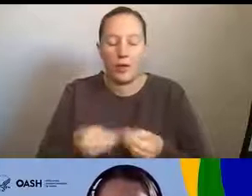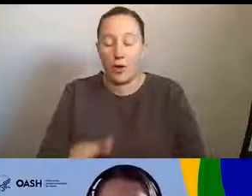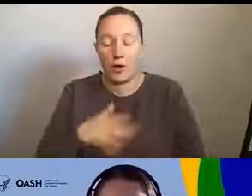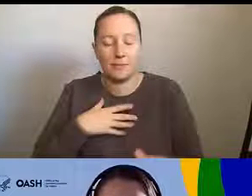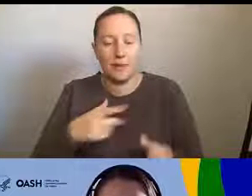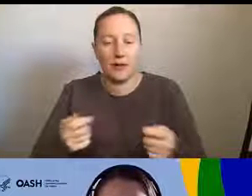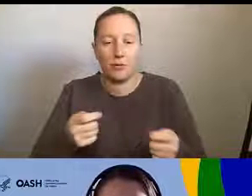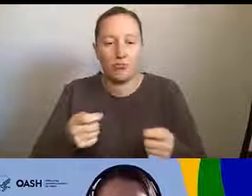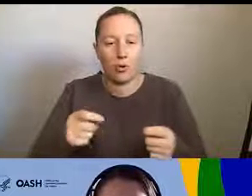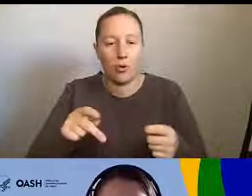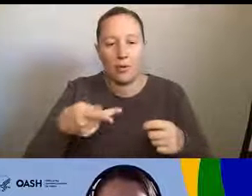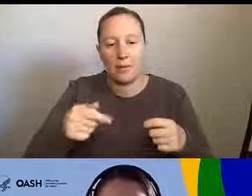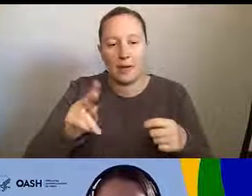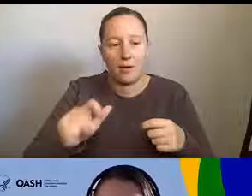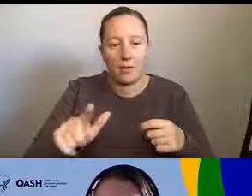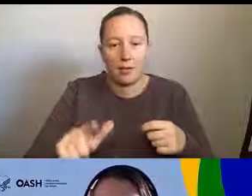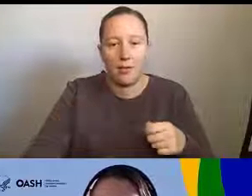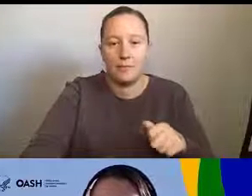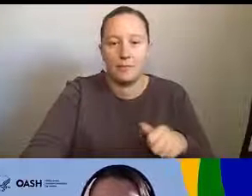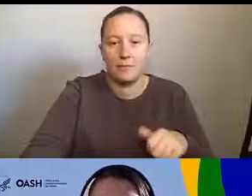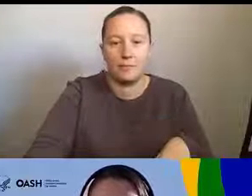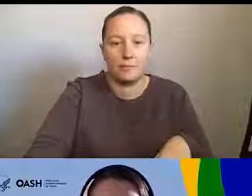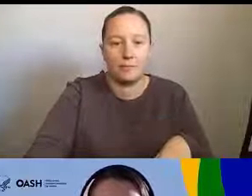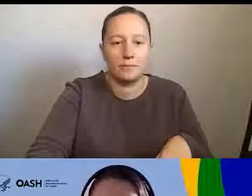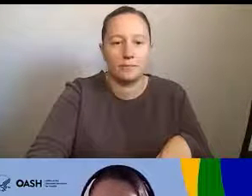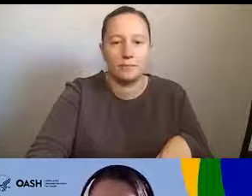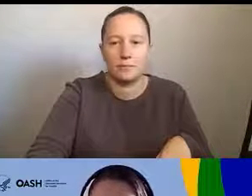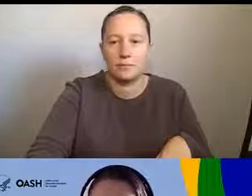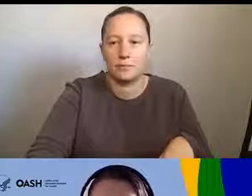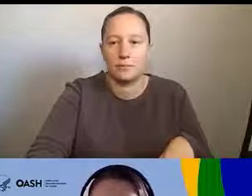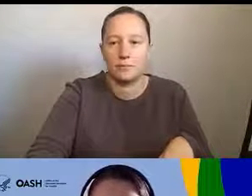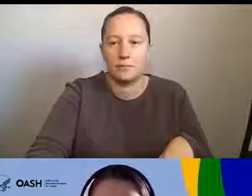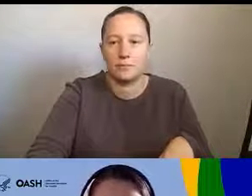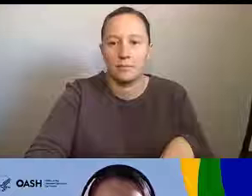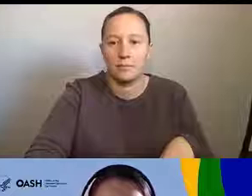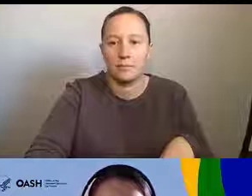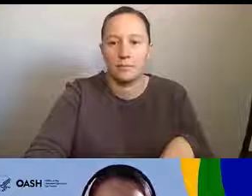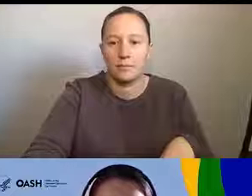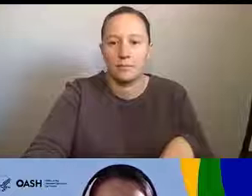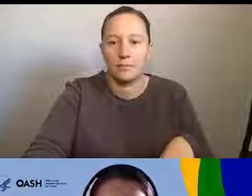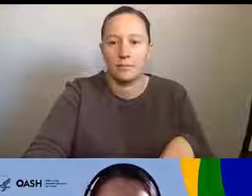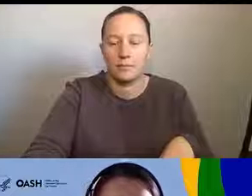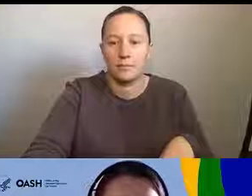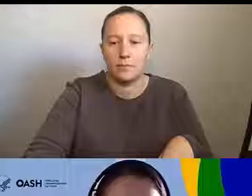Okay, so hopefully you can all see my slides.